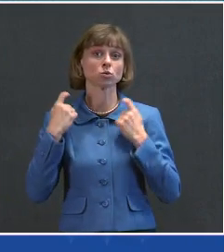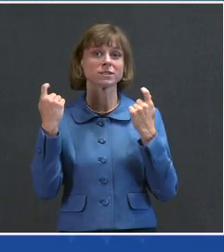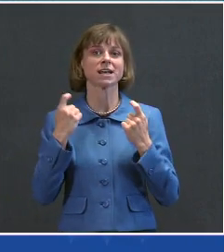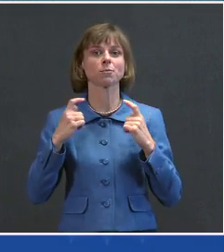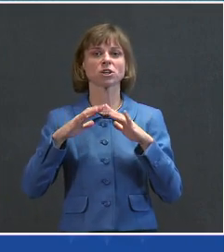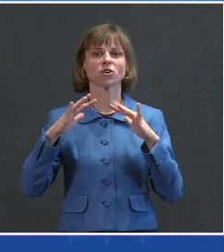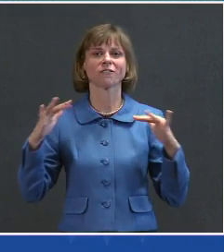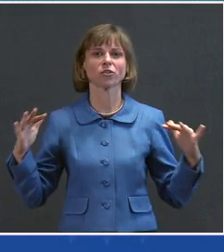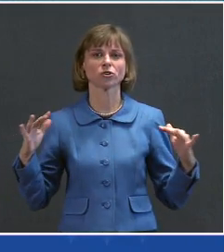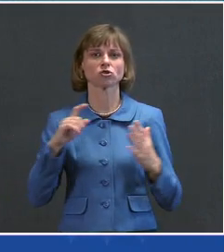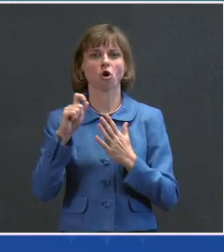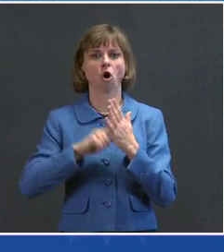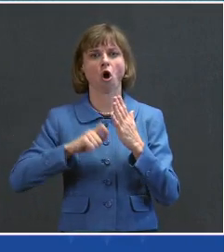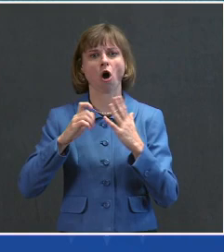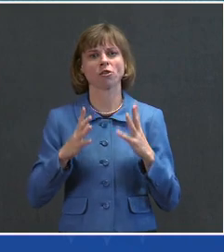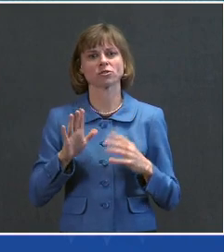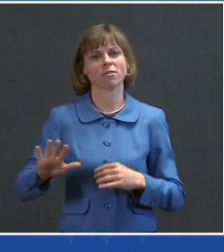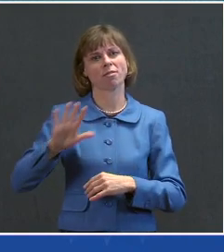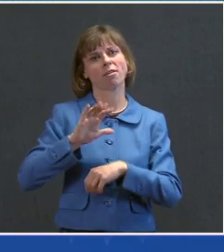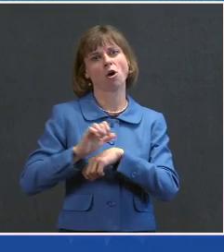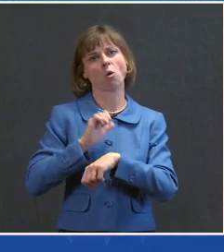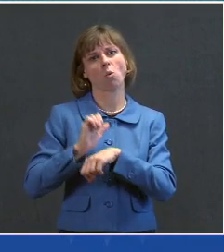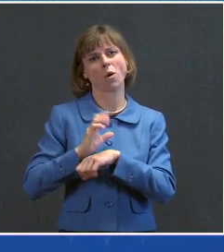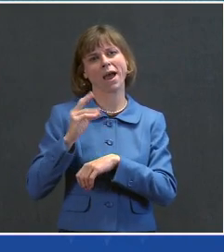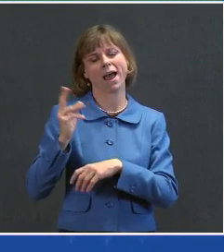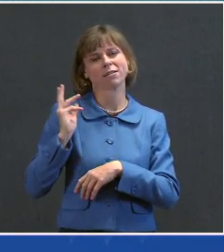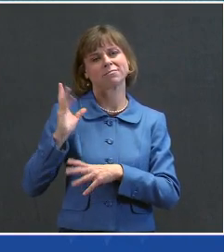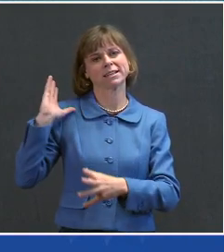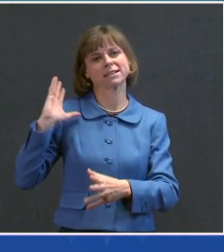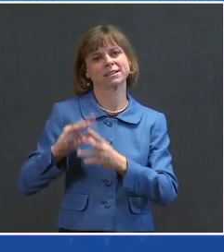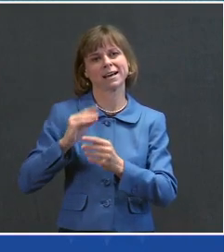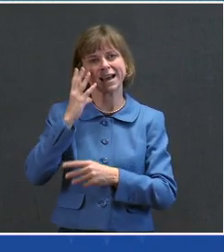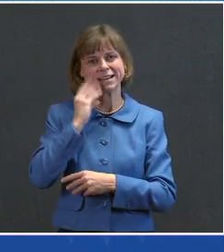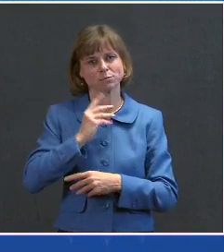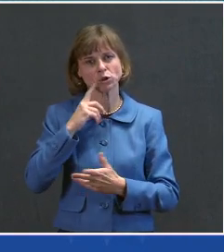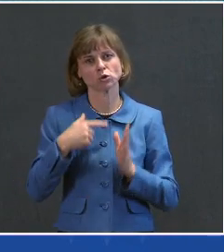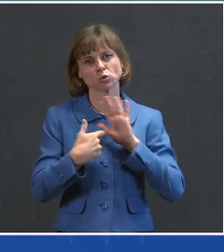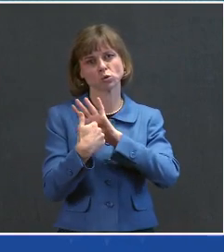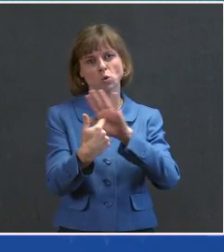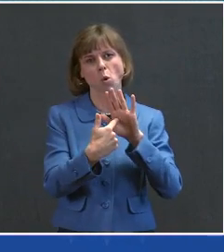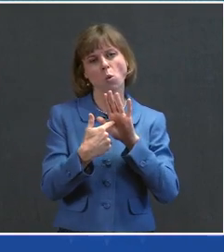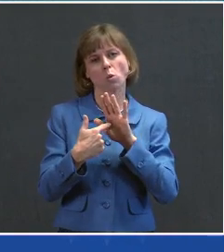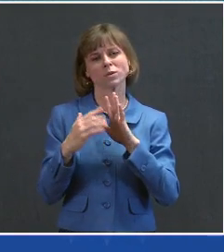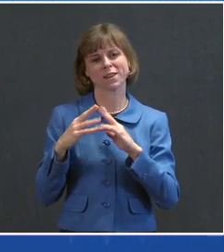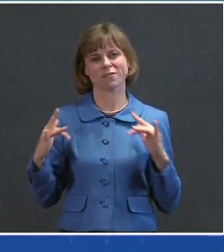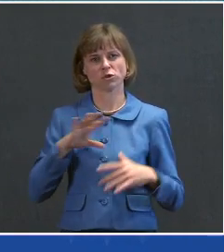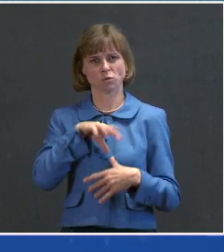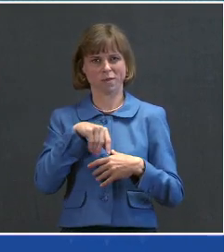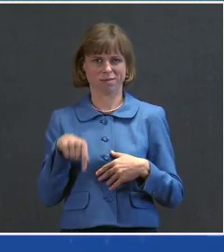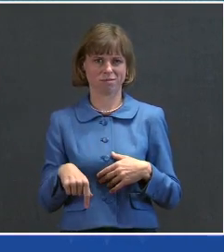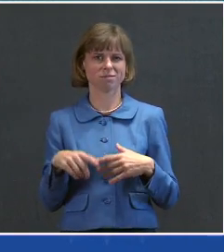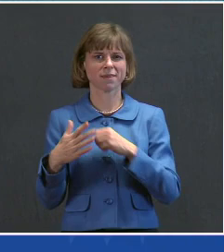whose work and lived experience reflect the diversity of our country. And that's certainly what they attempted to do